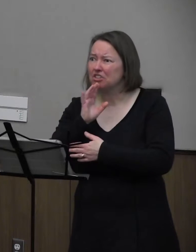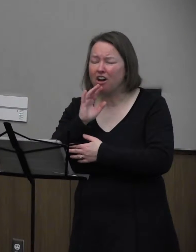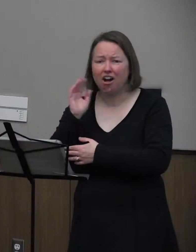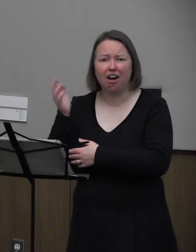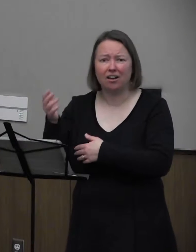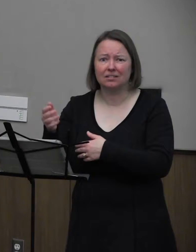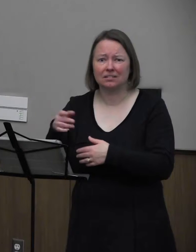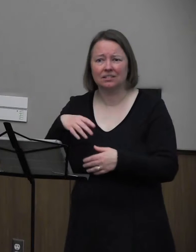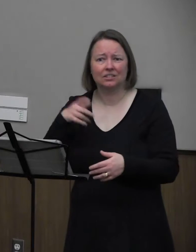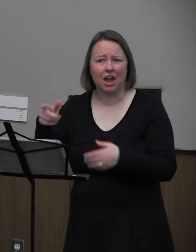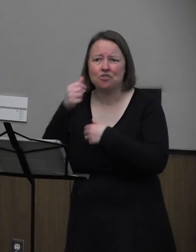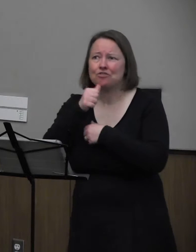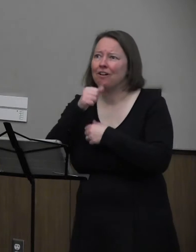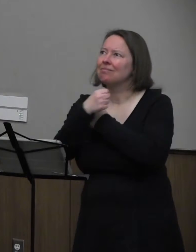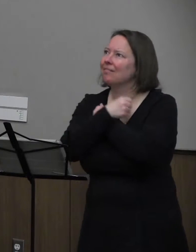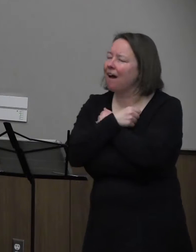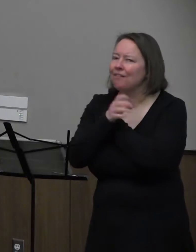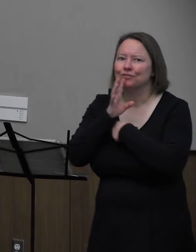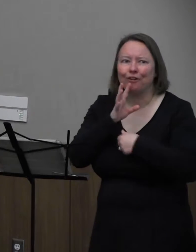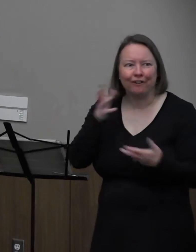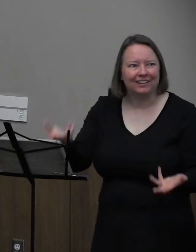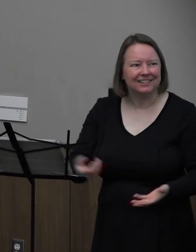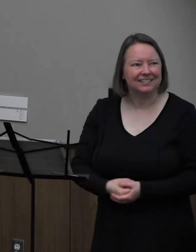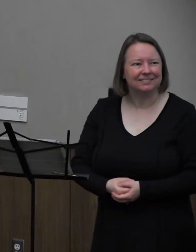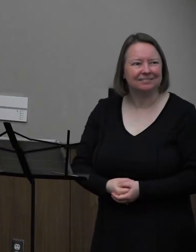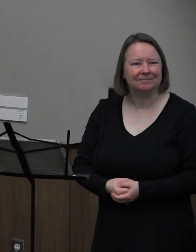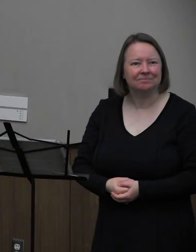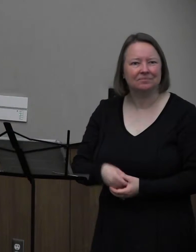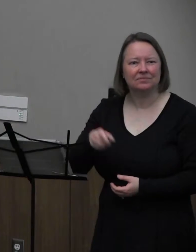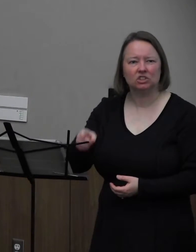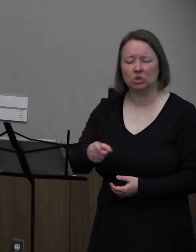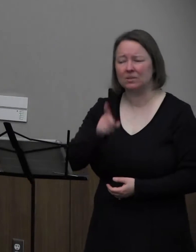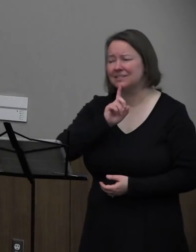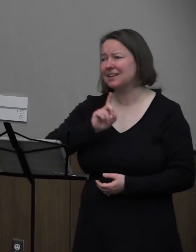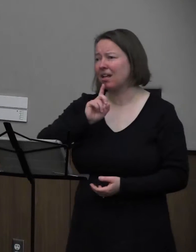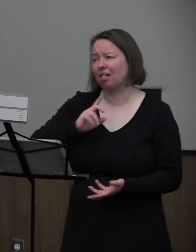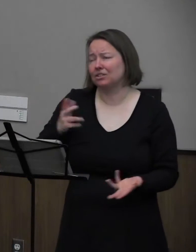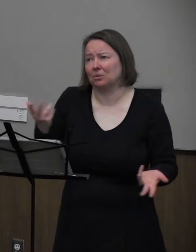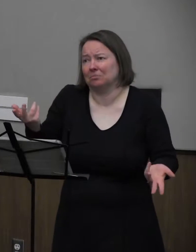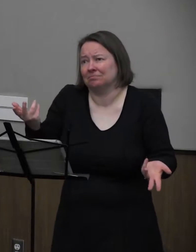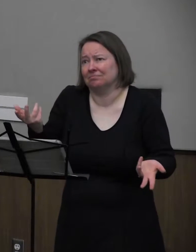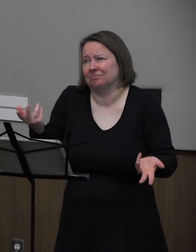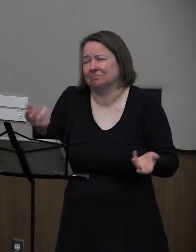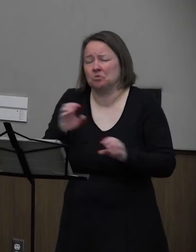The girl loved to talk. And she was single, so there was nobody to listen at home.